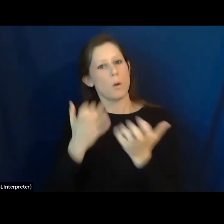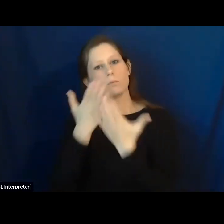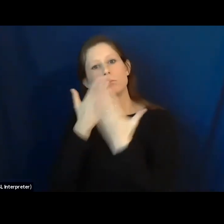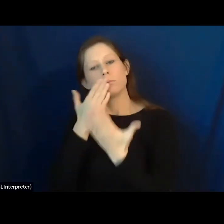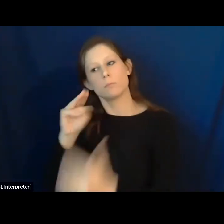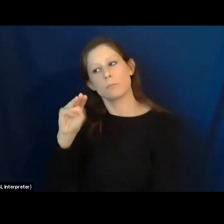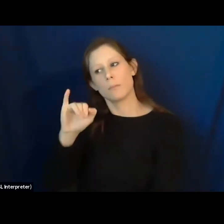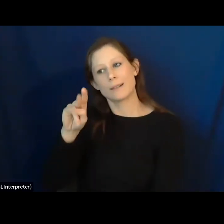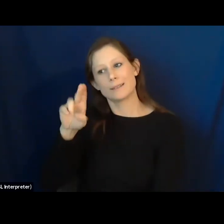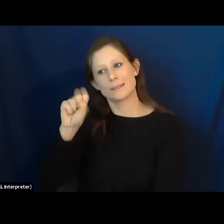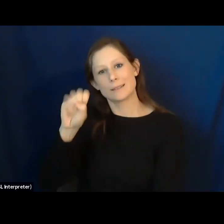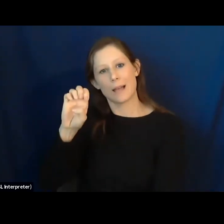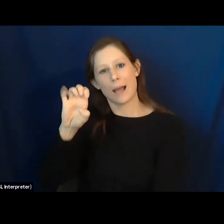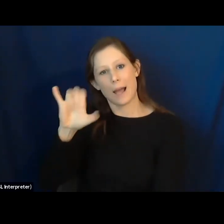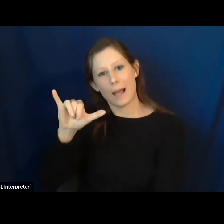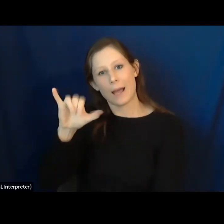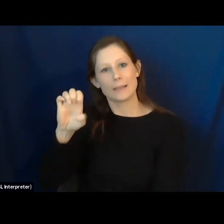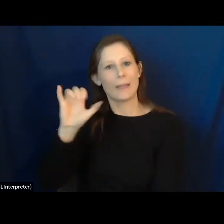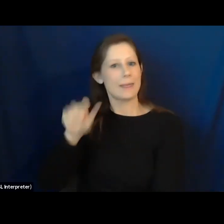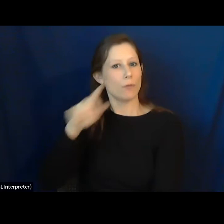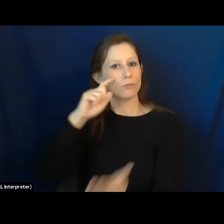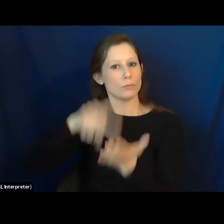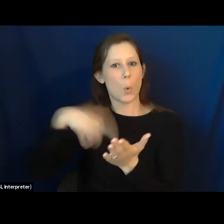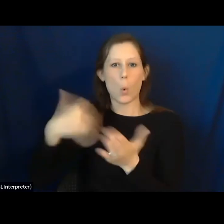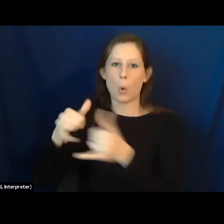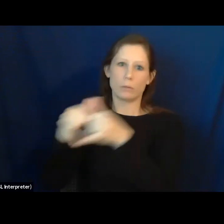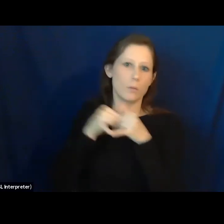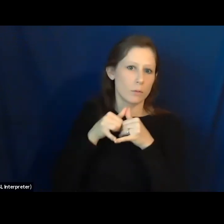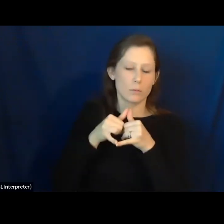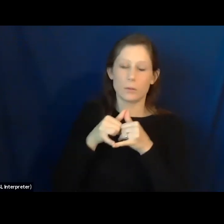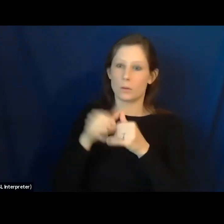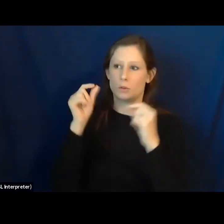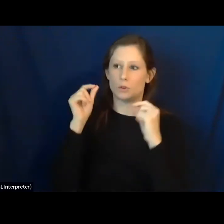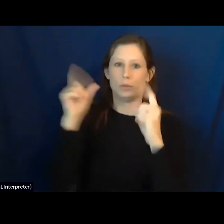for this recognition. It was completely surprising to us but we were just thrilled. And I have